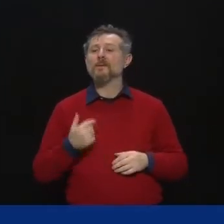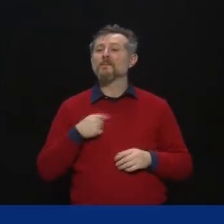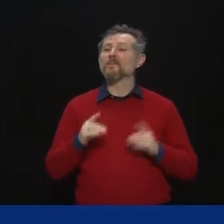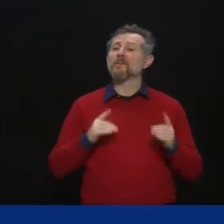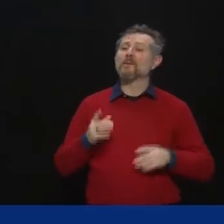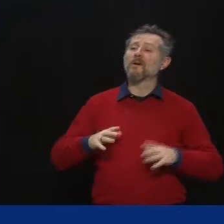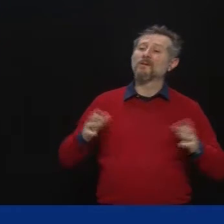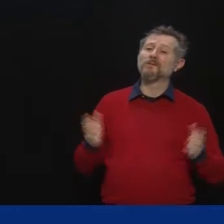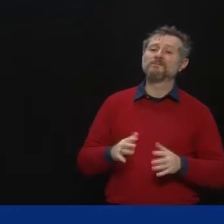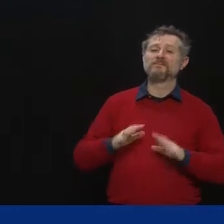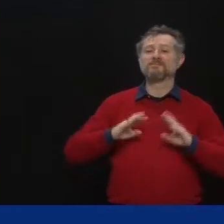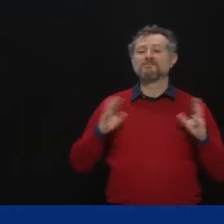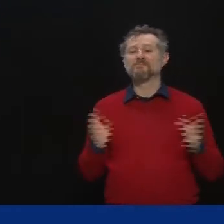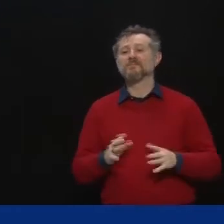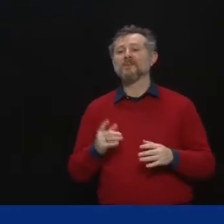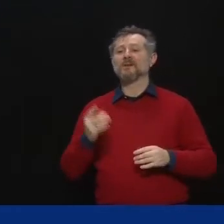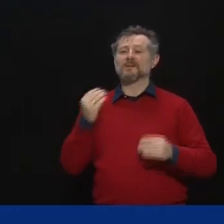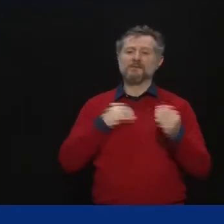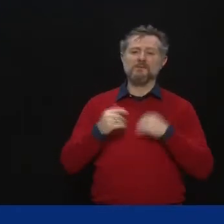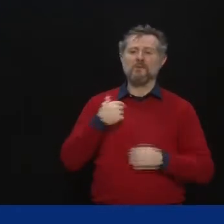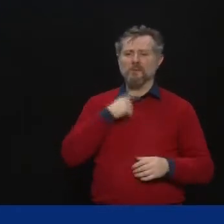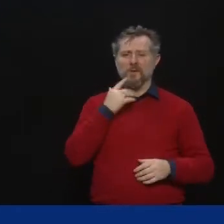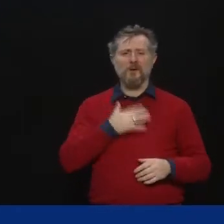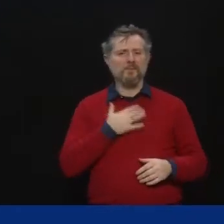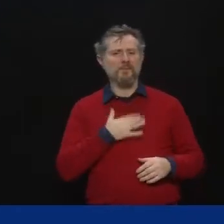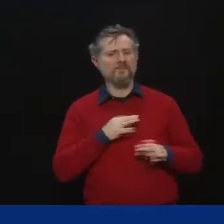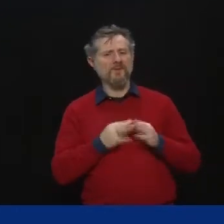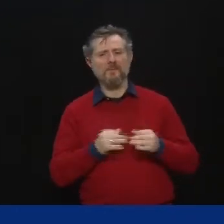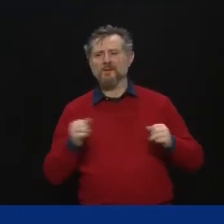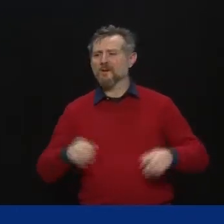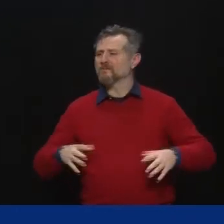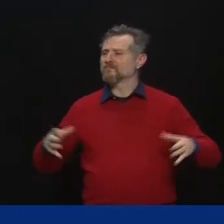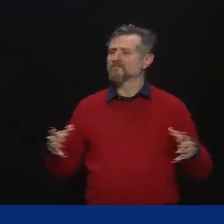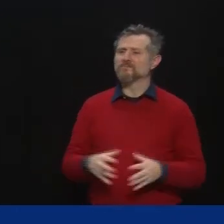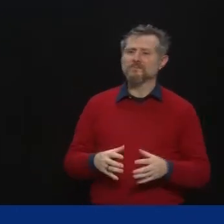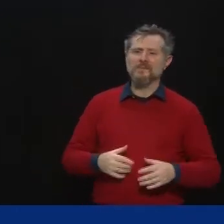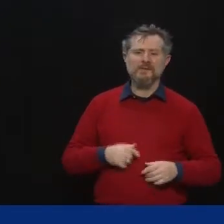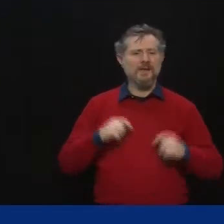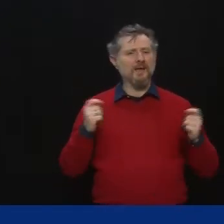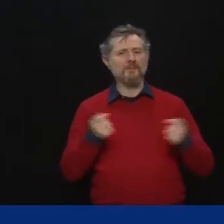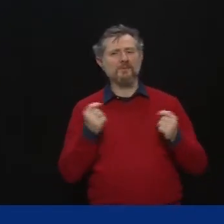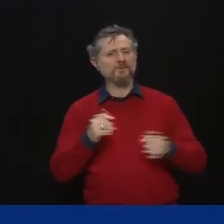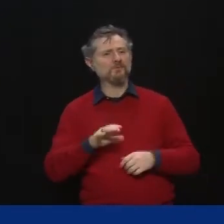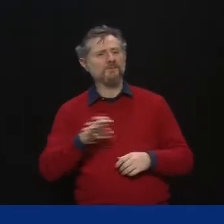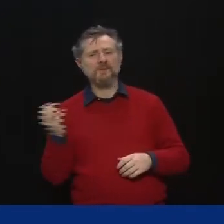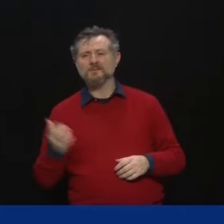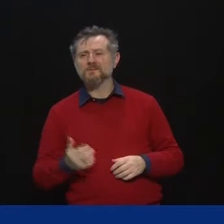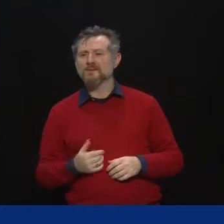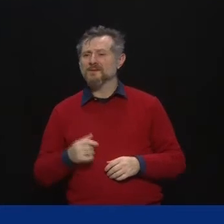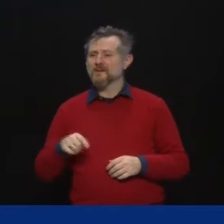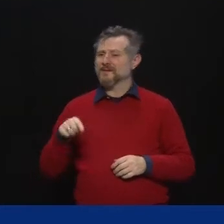KEEPING THE CONSTANT DRUM BEAT GOING, WE FORECASTED THIS, IT'S HERE.